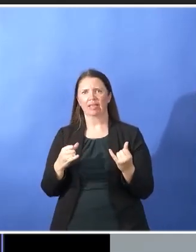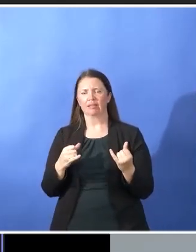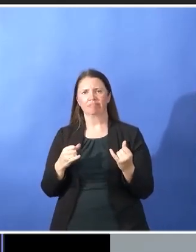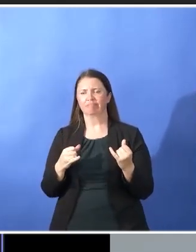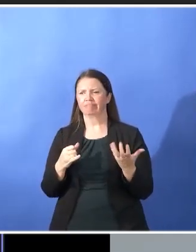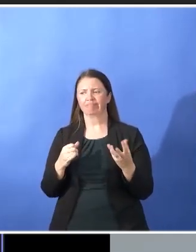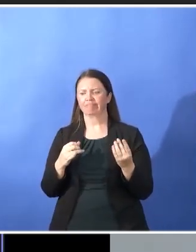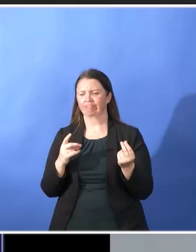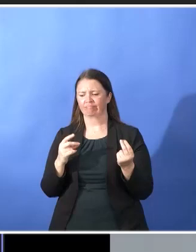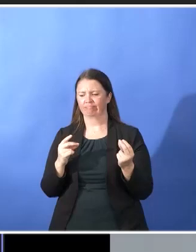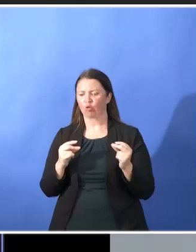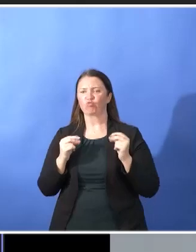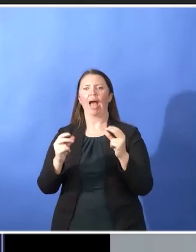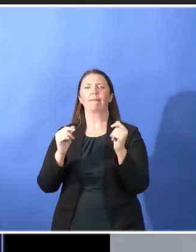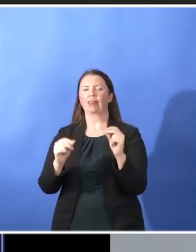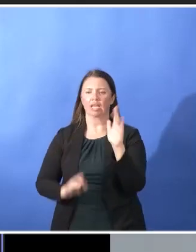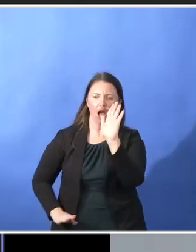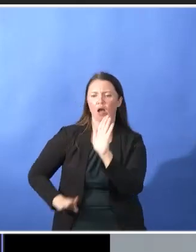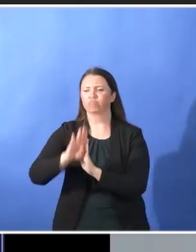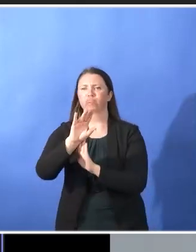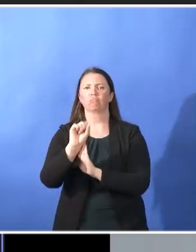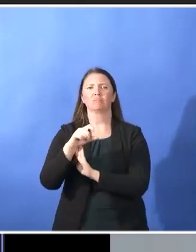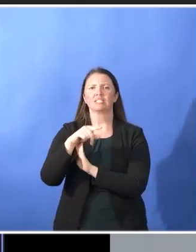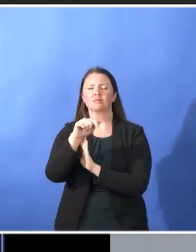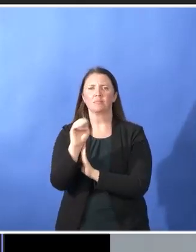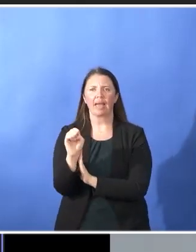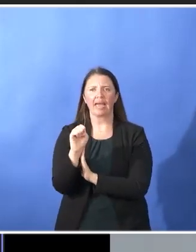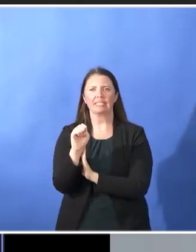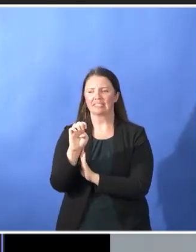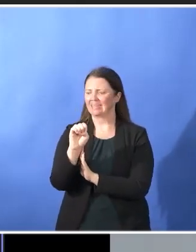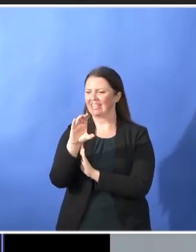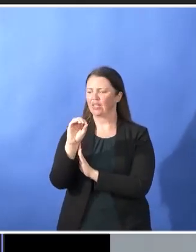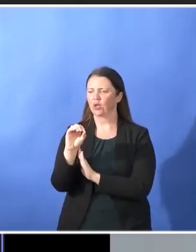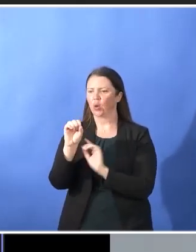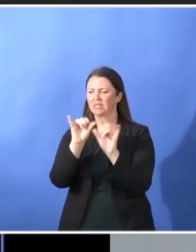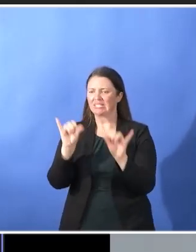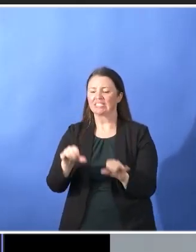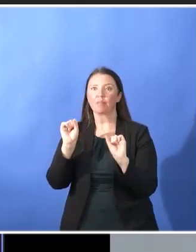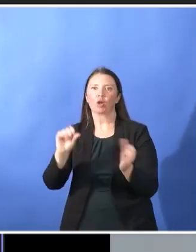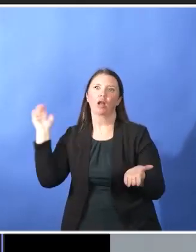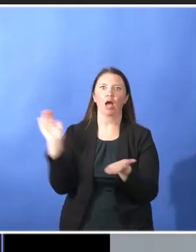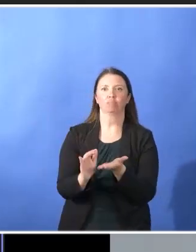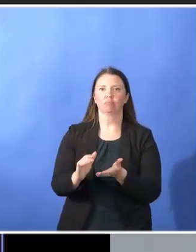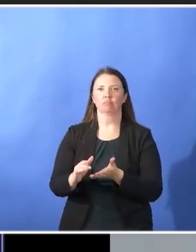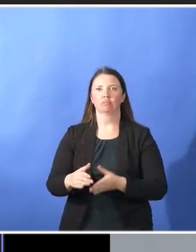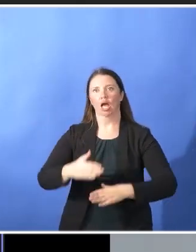RAPIDLY URGING SPACE -- BURGEONING SPACE ECOSYSTEM. IN THE LONG RUN IT DOES NOT MAKE SENSE FOR THE WORST CASE